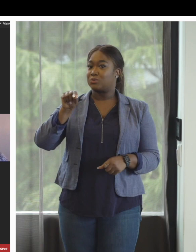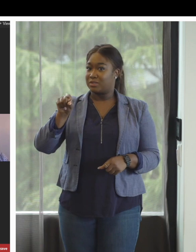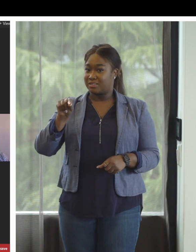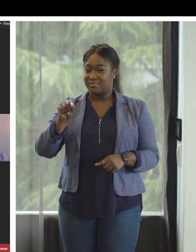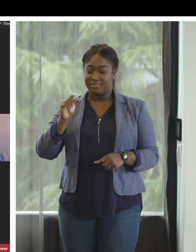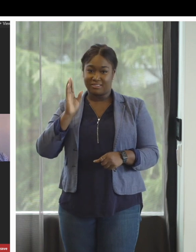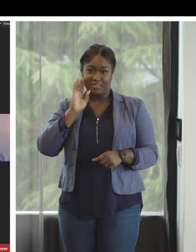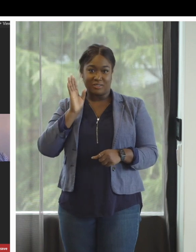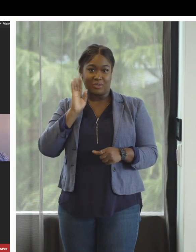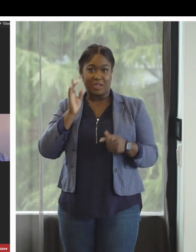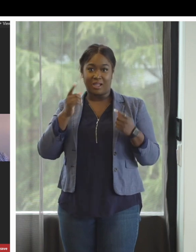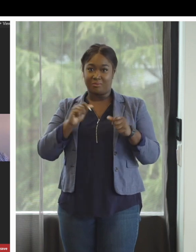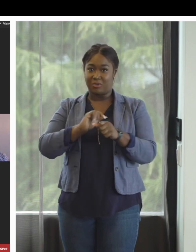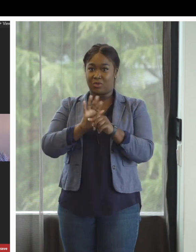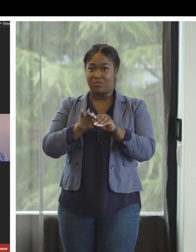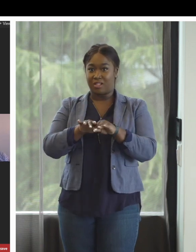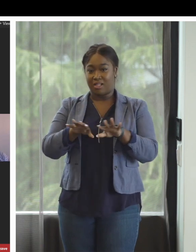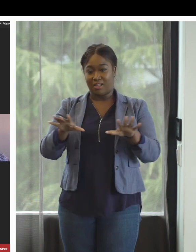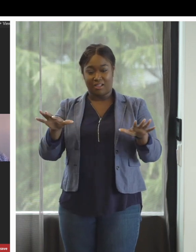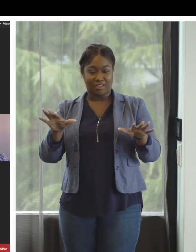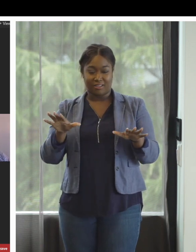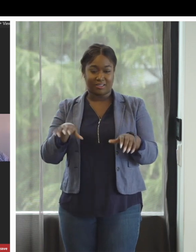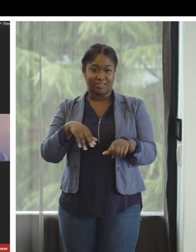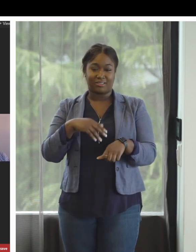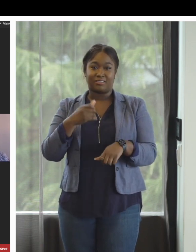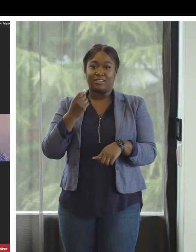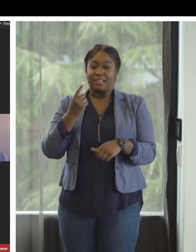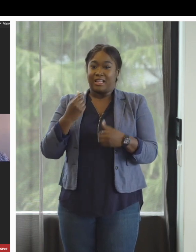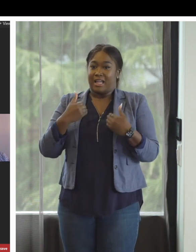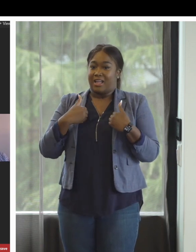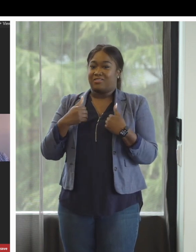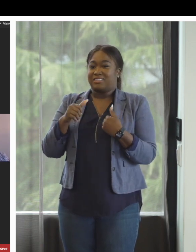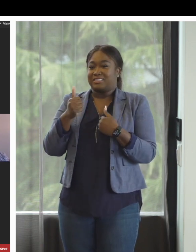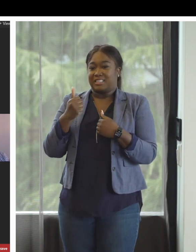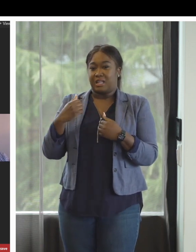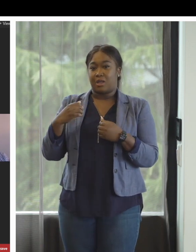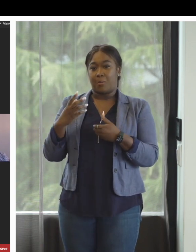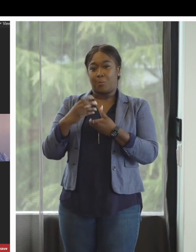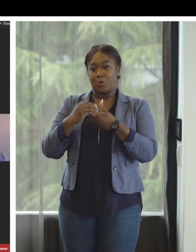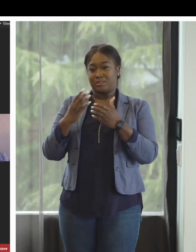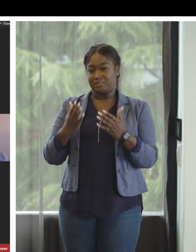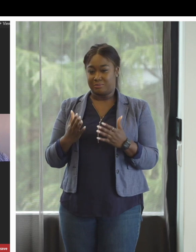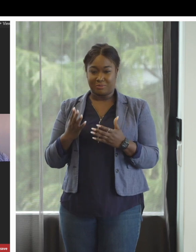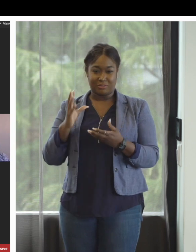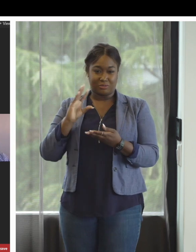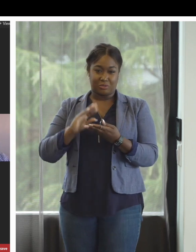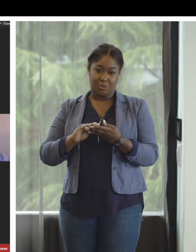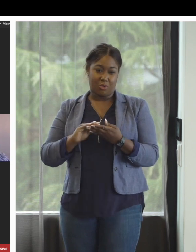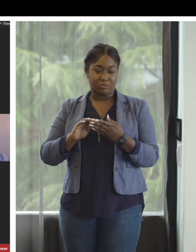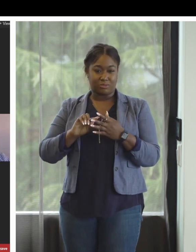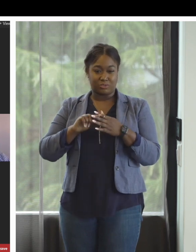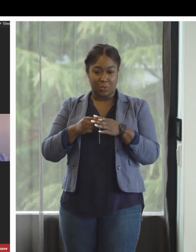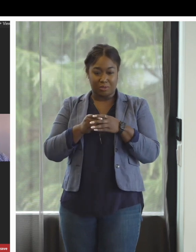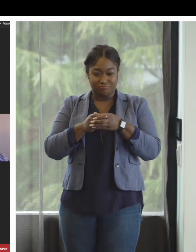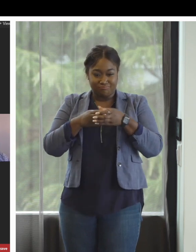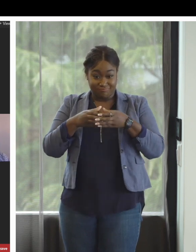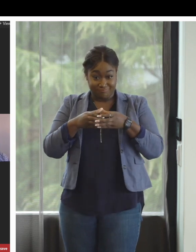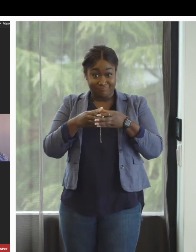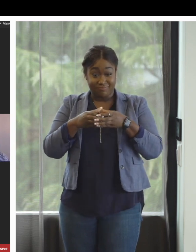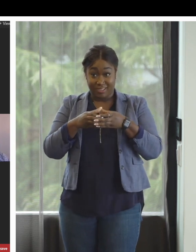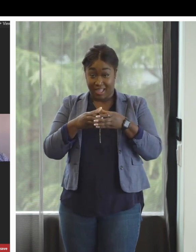It was really just you know from there it's grown